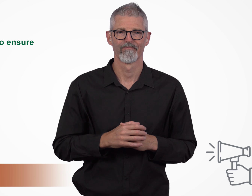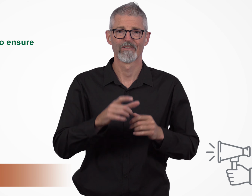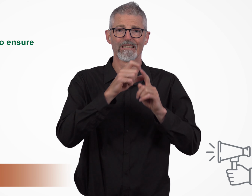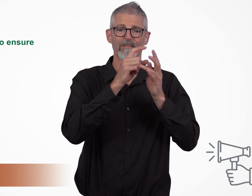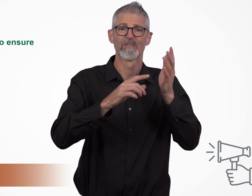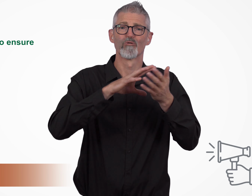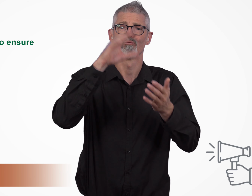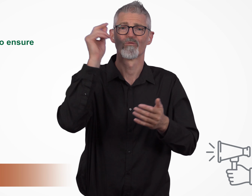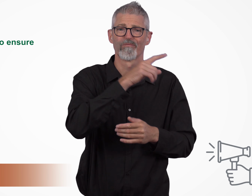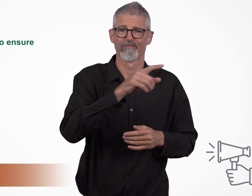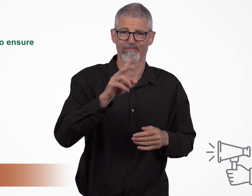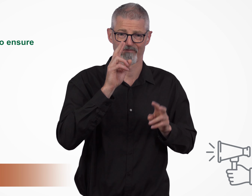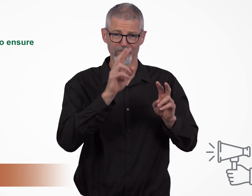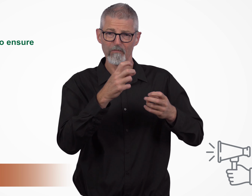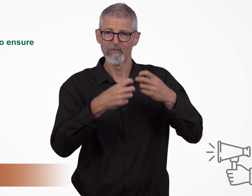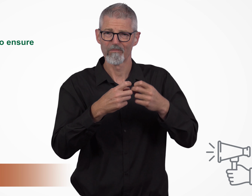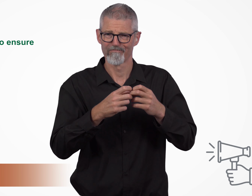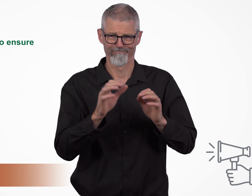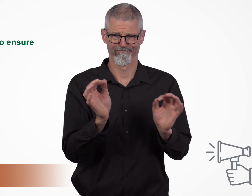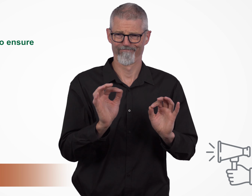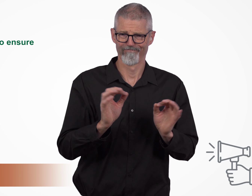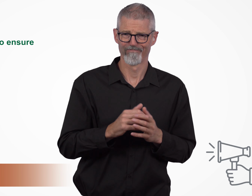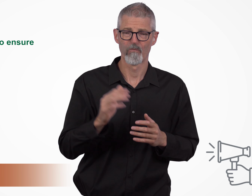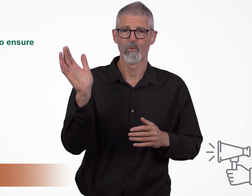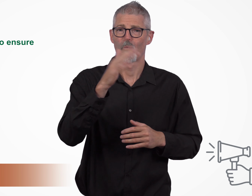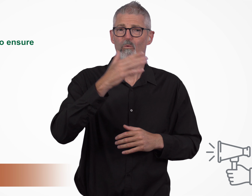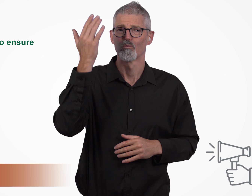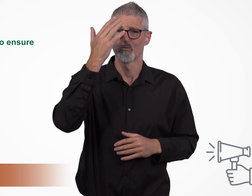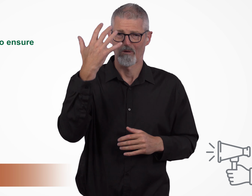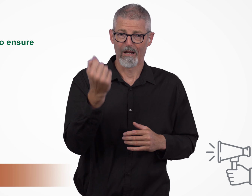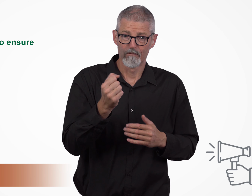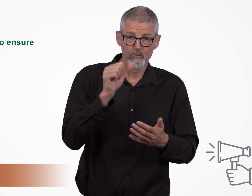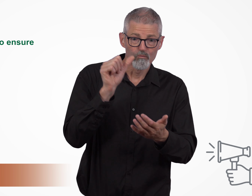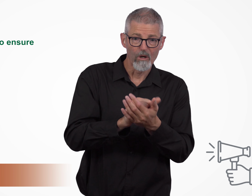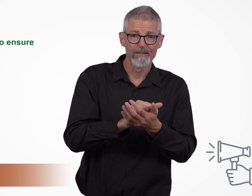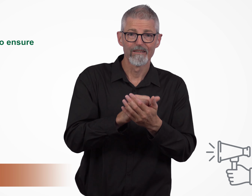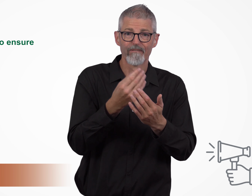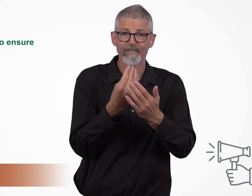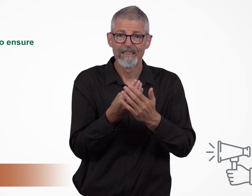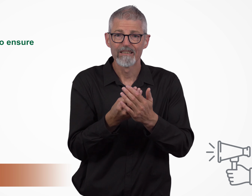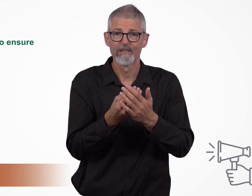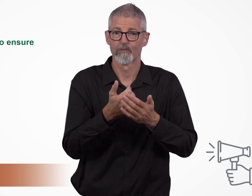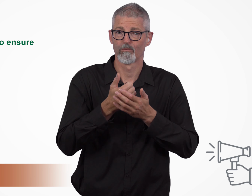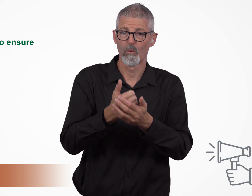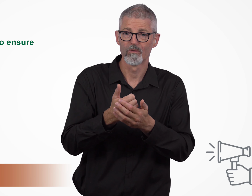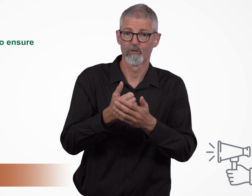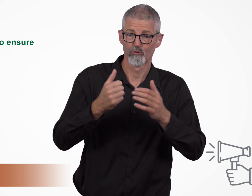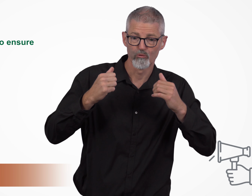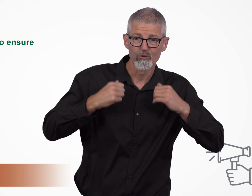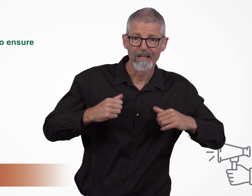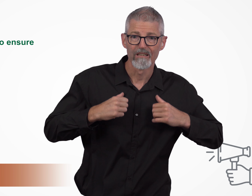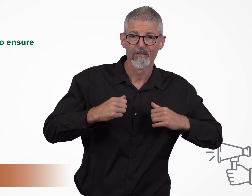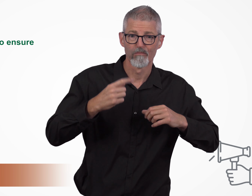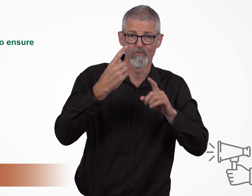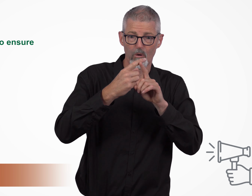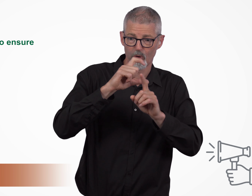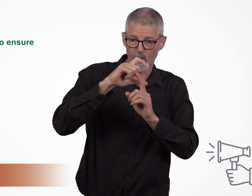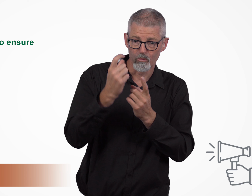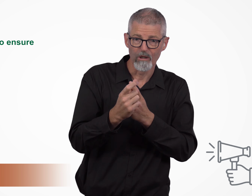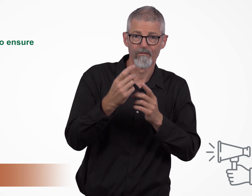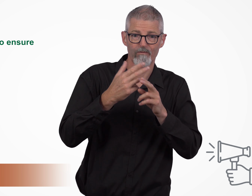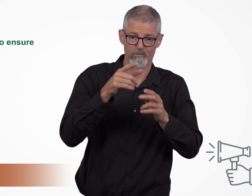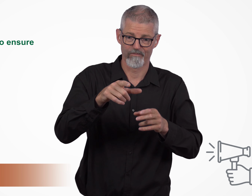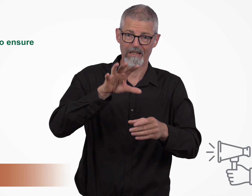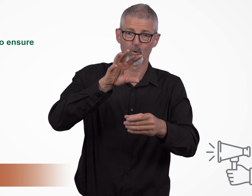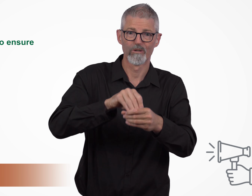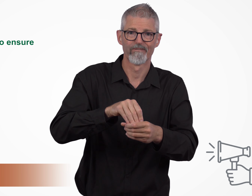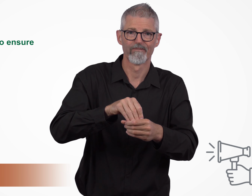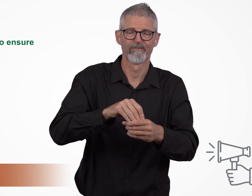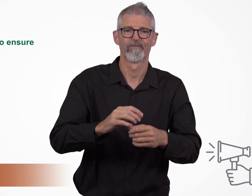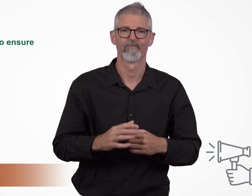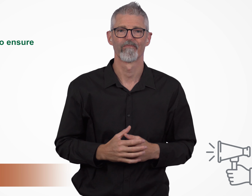Students with disability are not seen as a problem, and all schools have the right funding, support, training, and cultures for inclusion